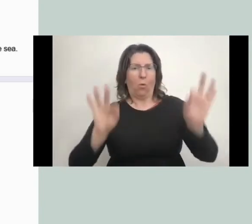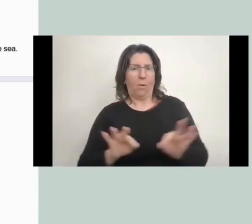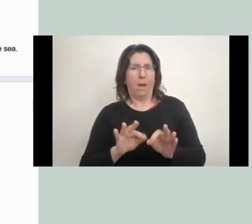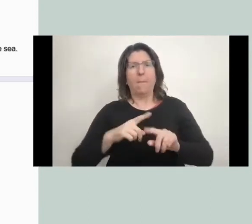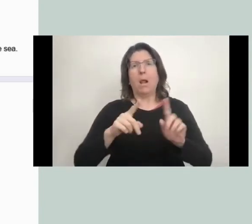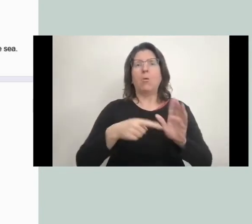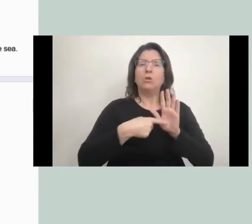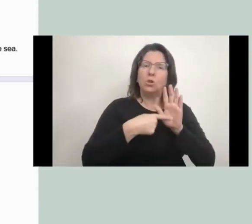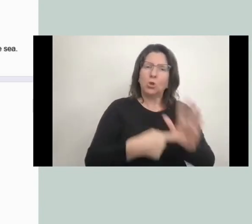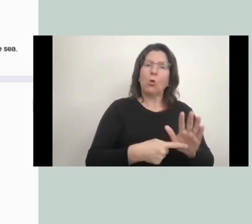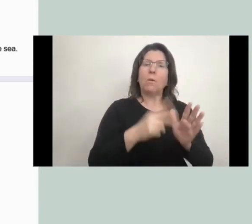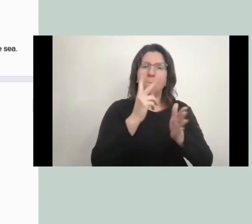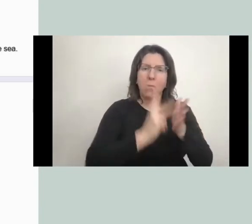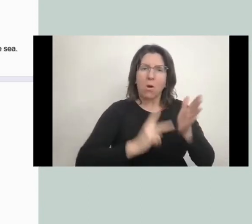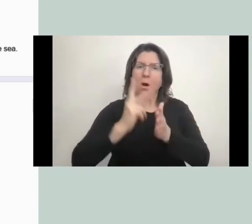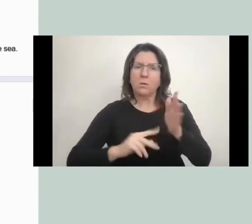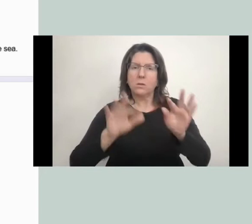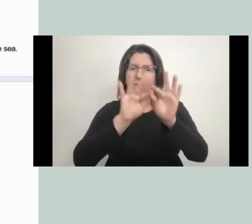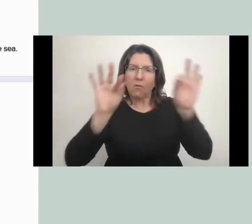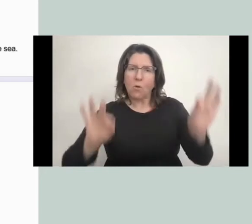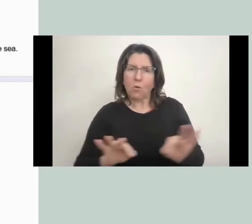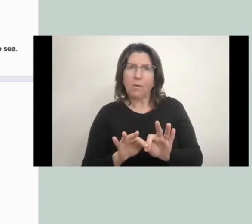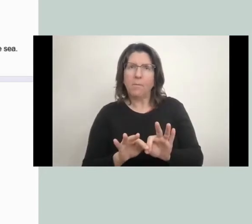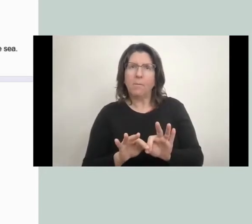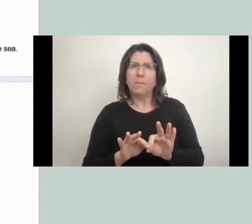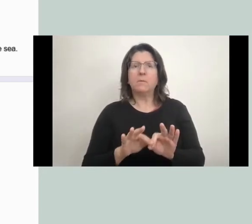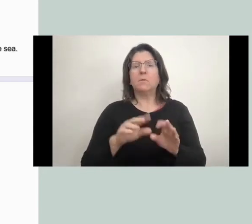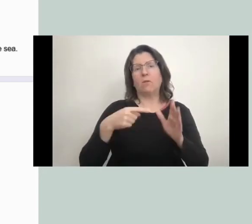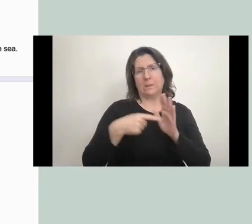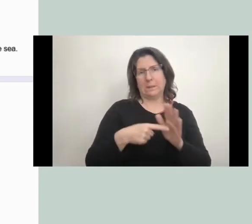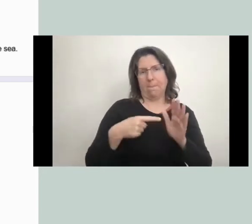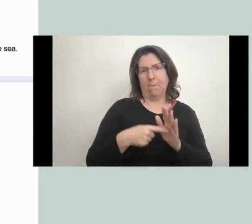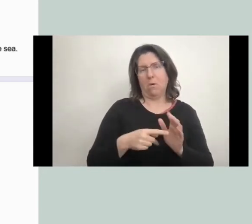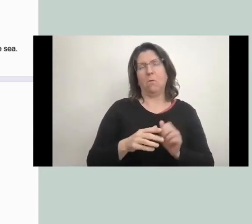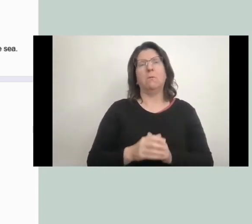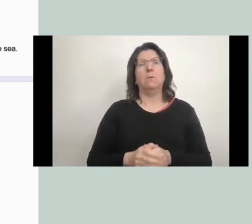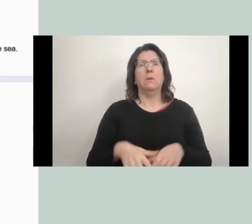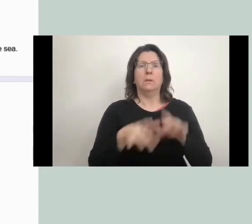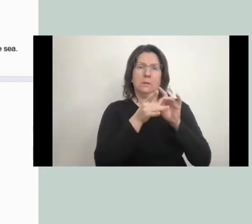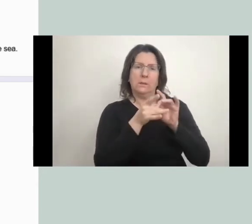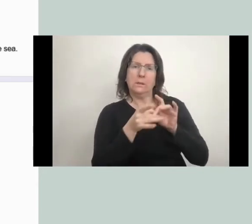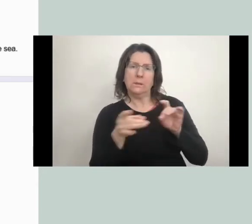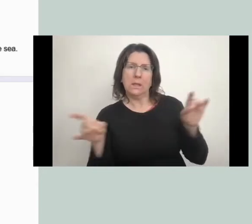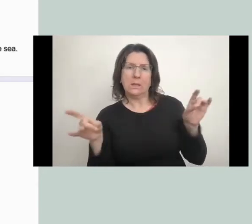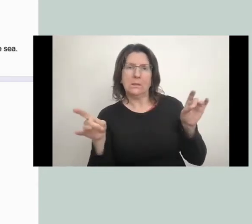I won't be able to click on the form in this demonstration. I can show you what it looks like.